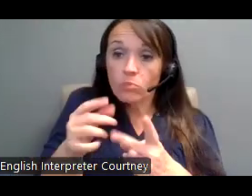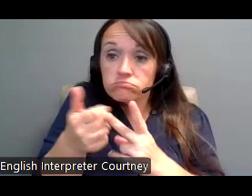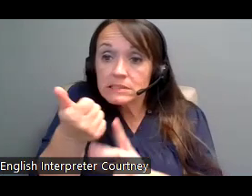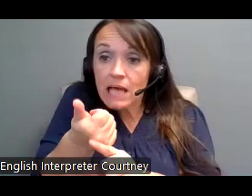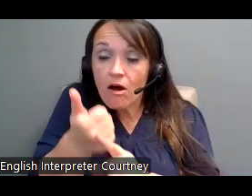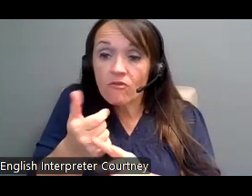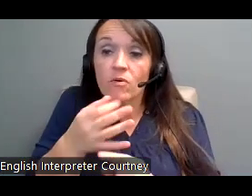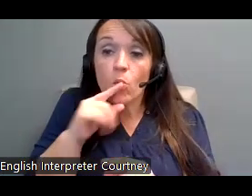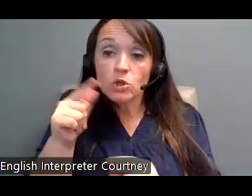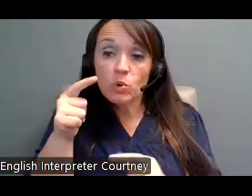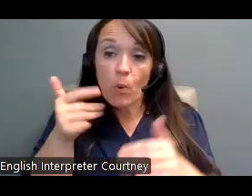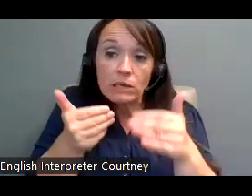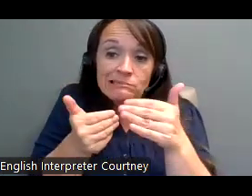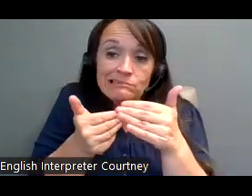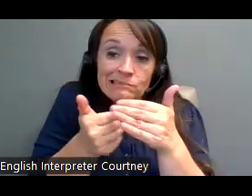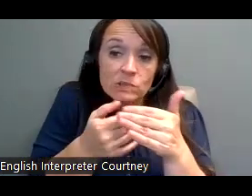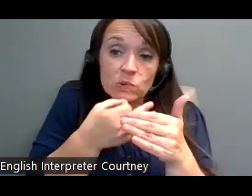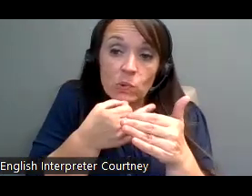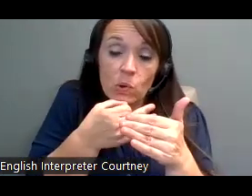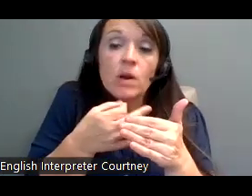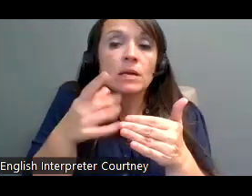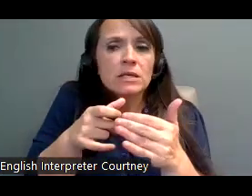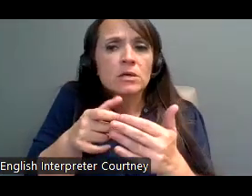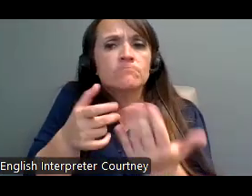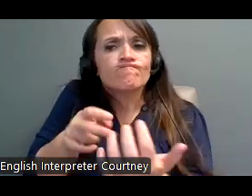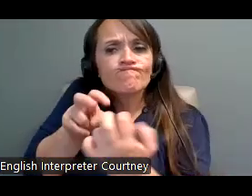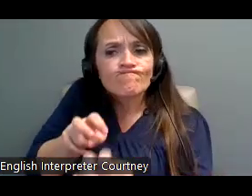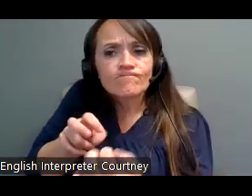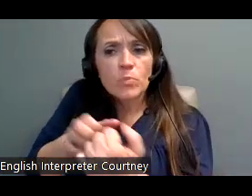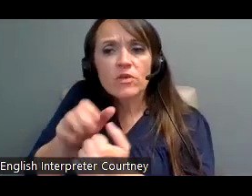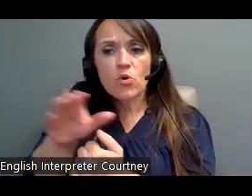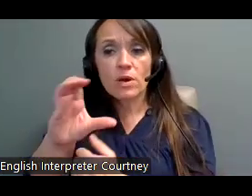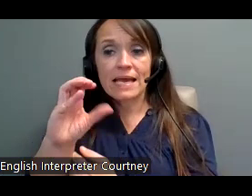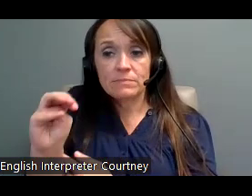you need to talk with your case manager to determine whether or not you may lose services,